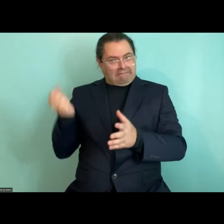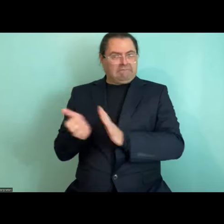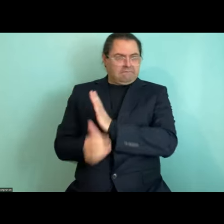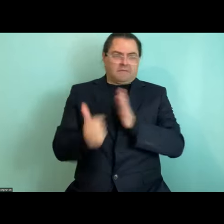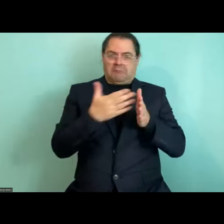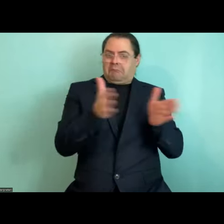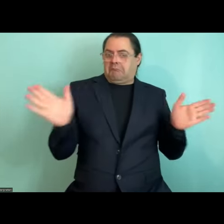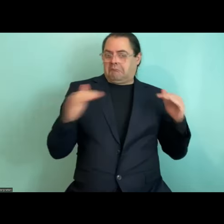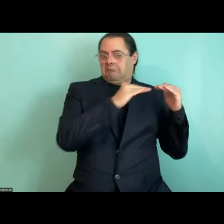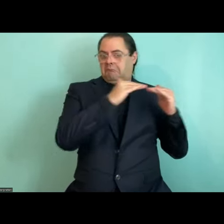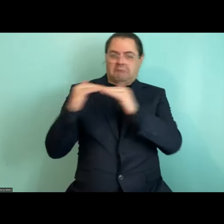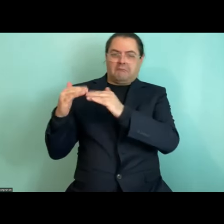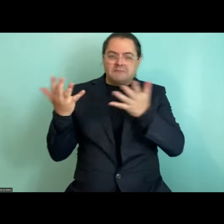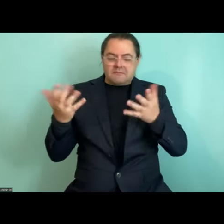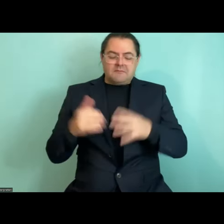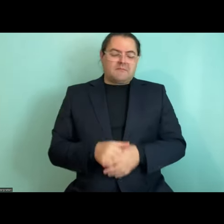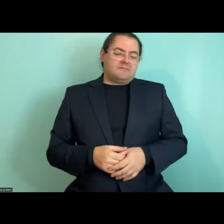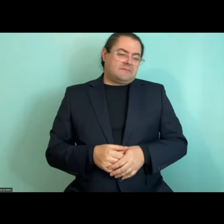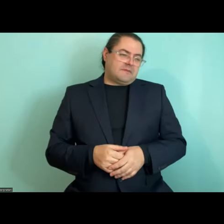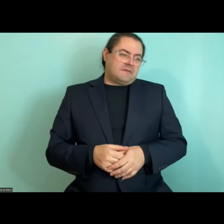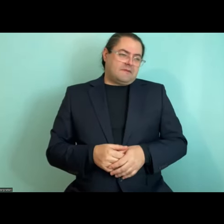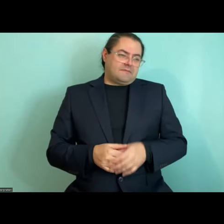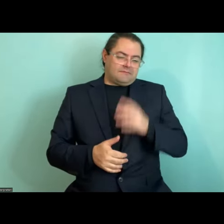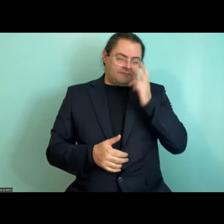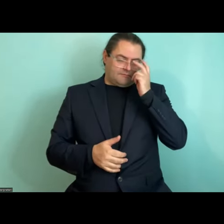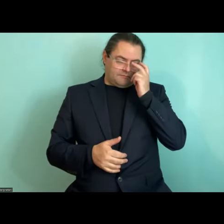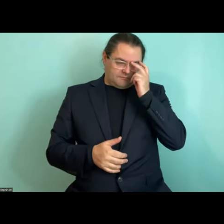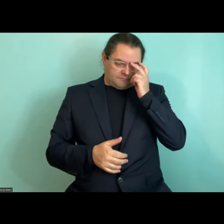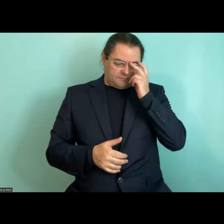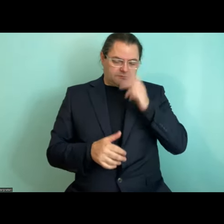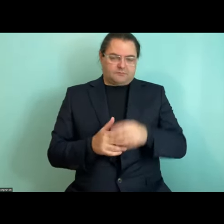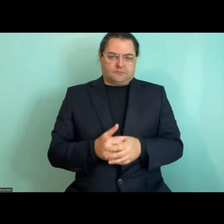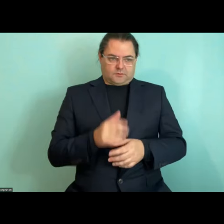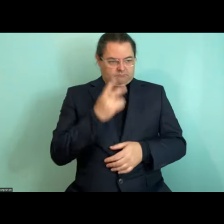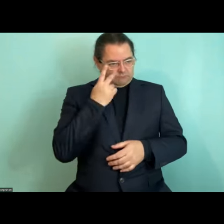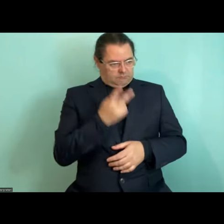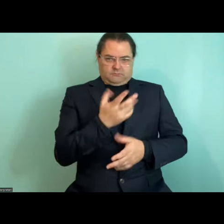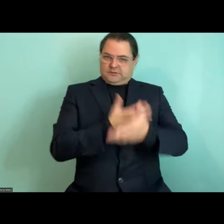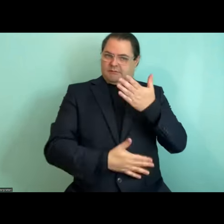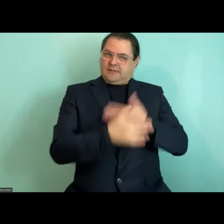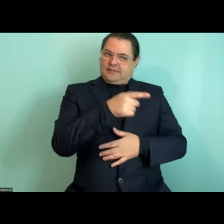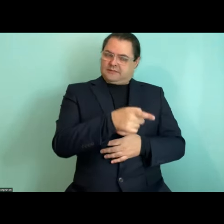or situation don't get to San Jose keep it natural and more likely when he gets your